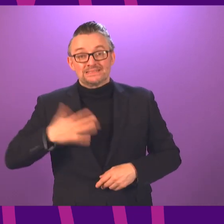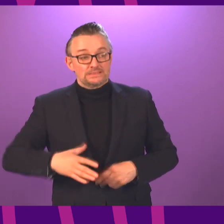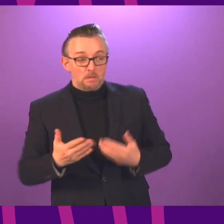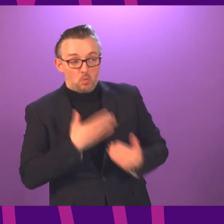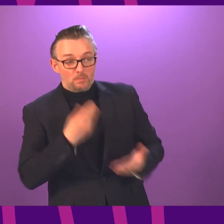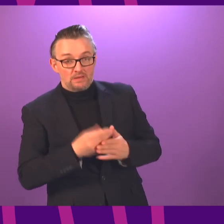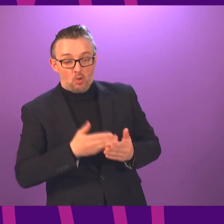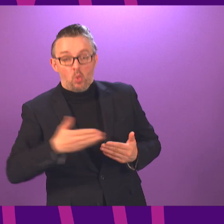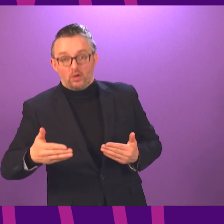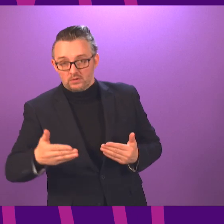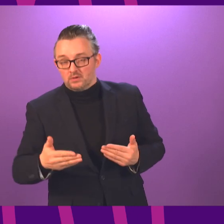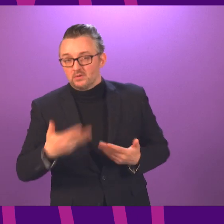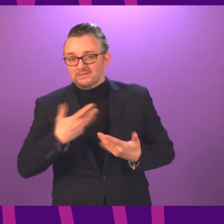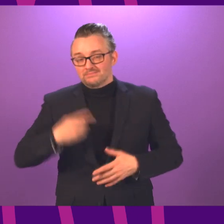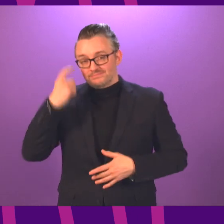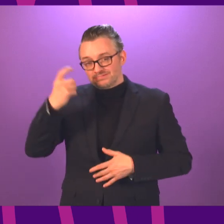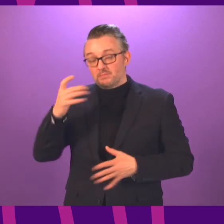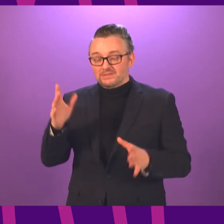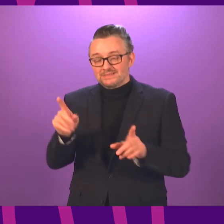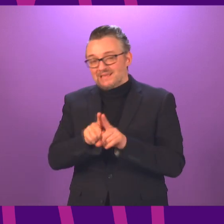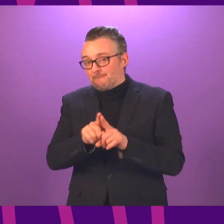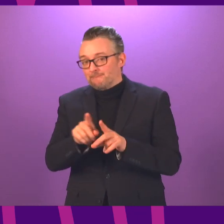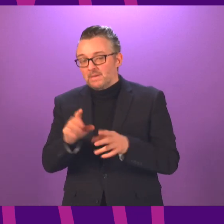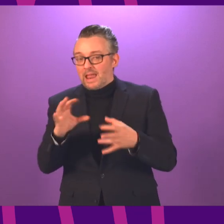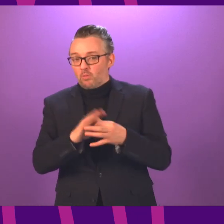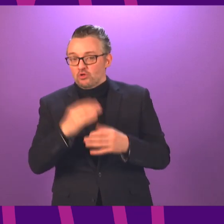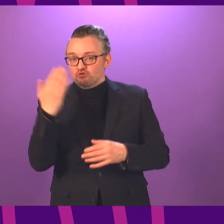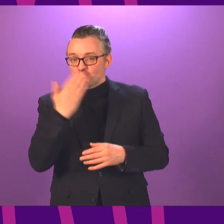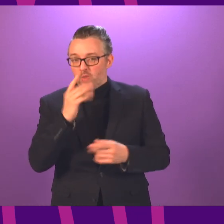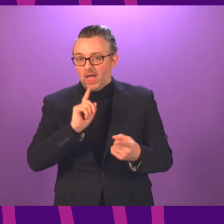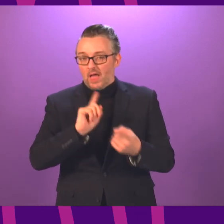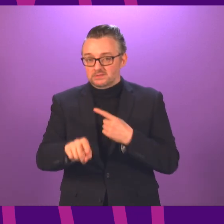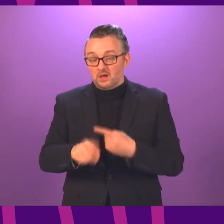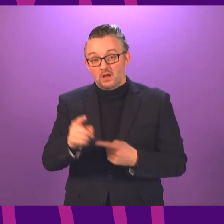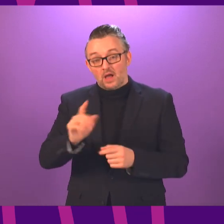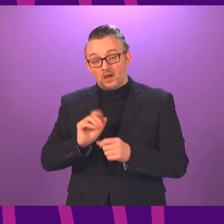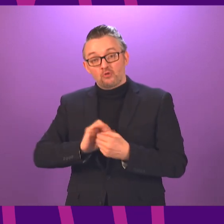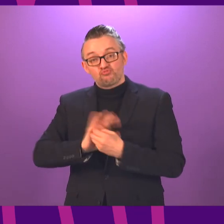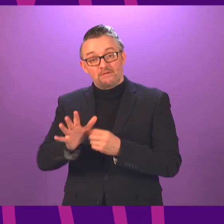The more we suppress and vaccinate now—this is a bit like my answer on schools—the sooner